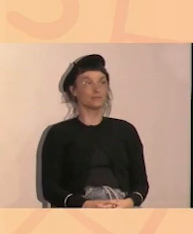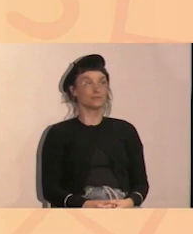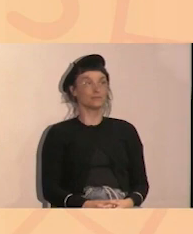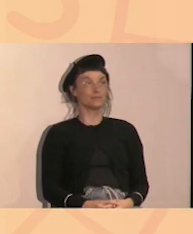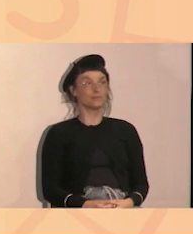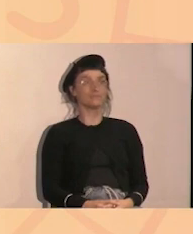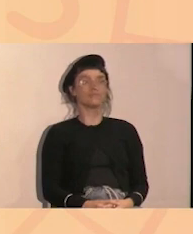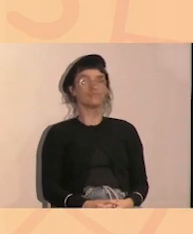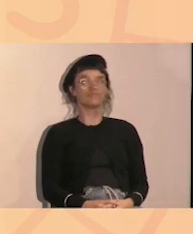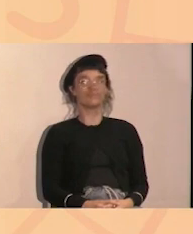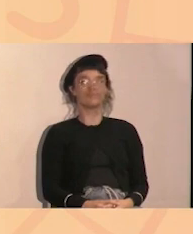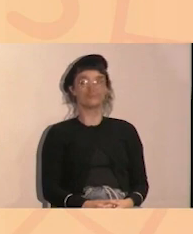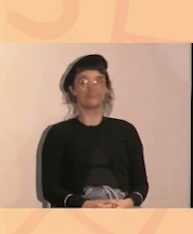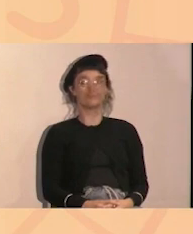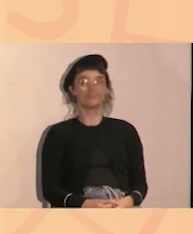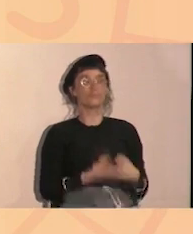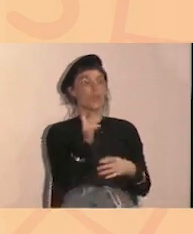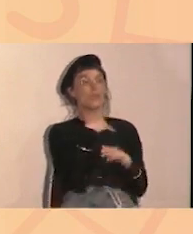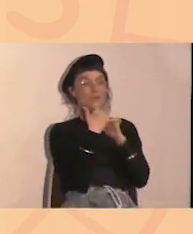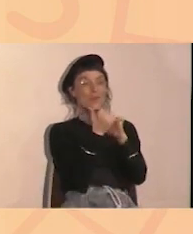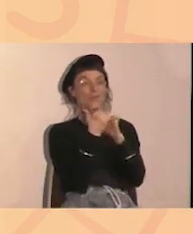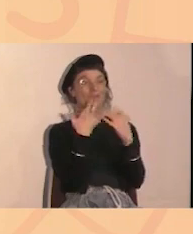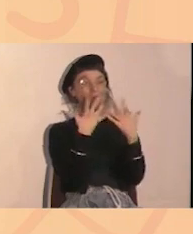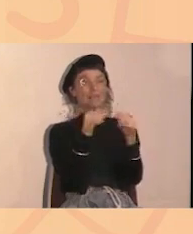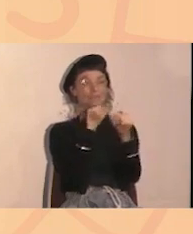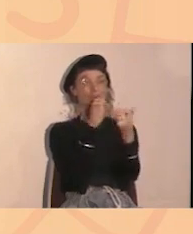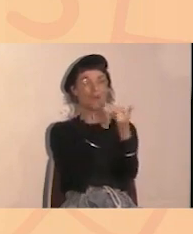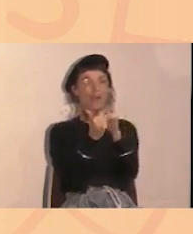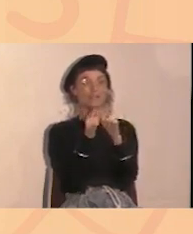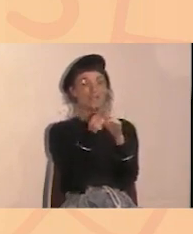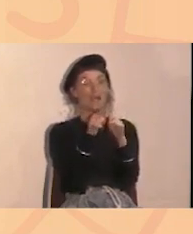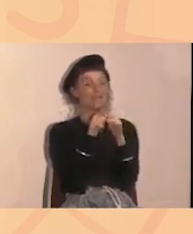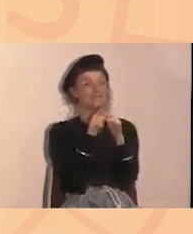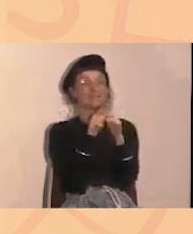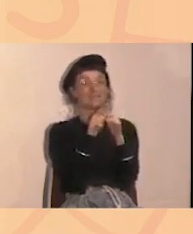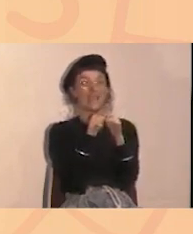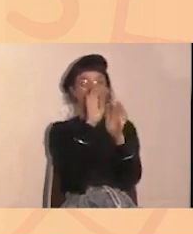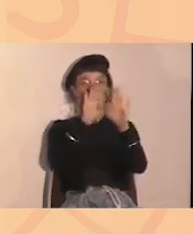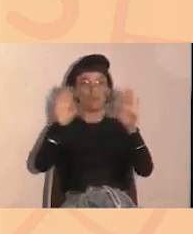We worked with a whole lot of great partners on that exhibition. So, Papulankutja arts centre, Tjarlirli arts,